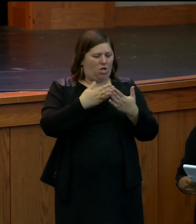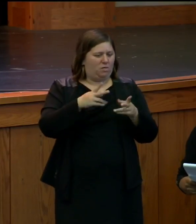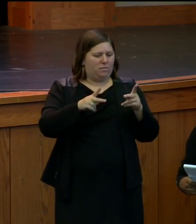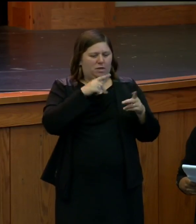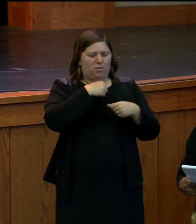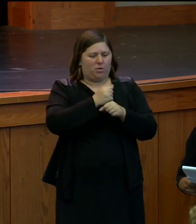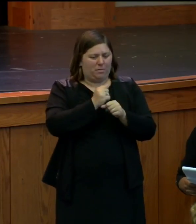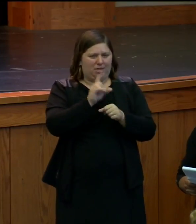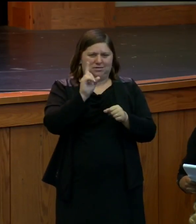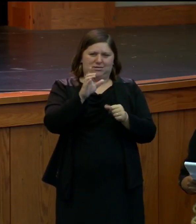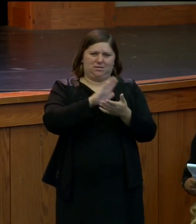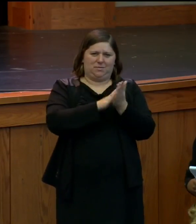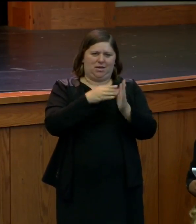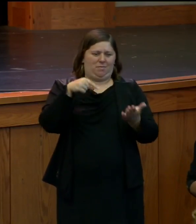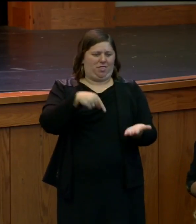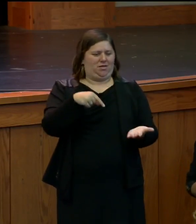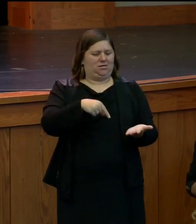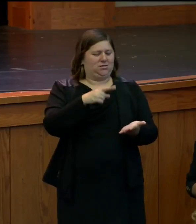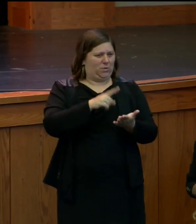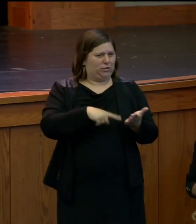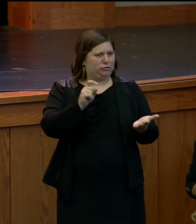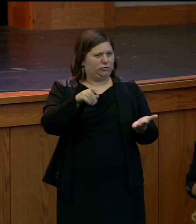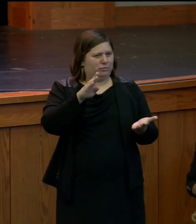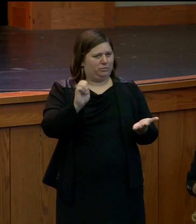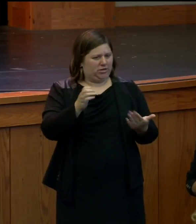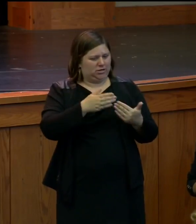D.C. WHAT IT IS AND WHAT IT SHOULD BE AND WILL COME TO BE